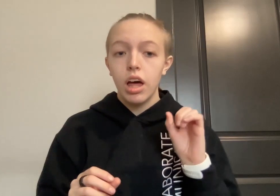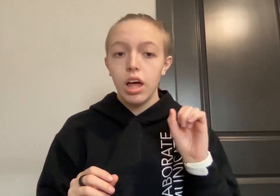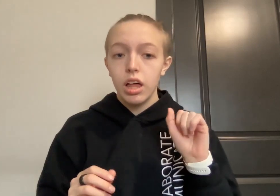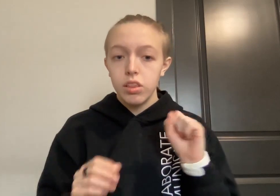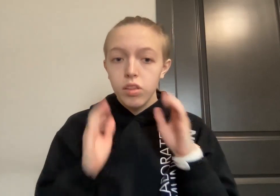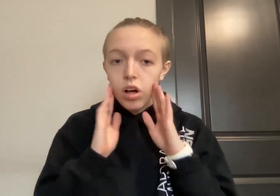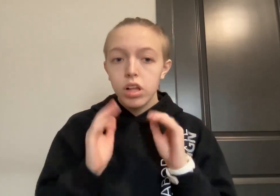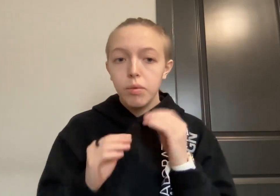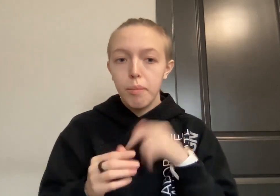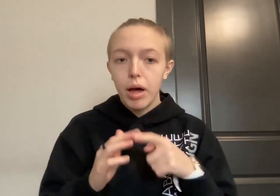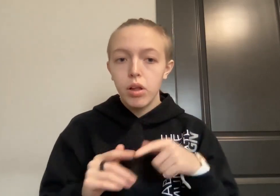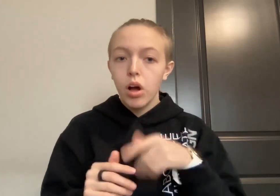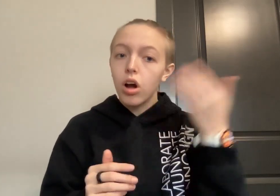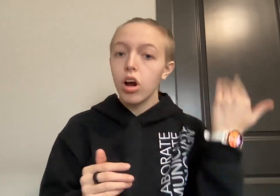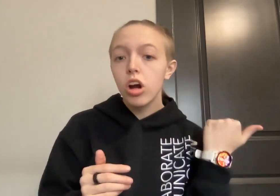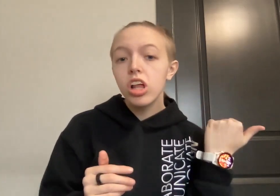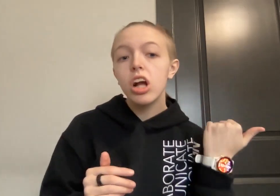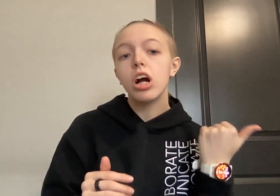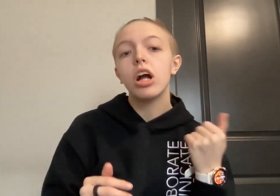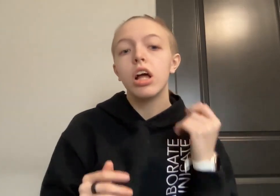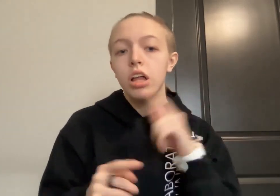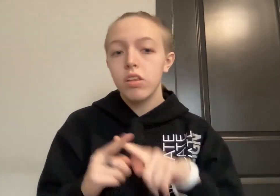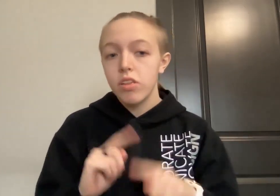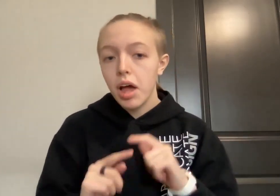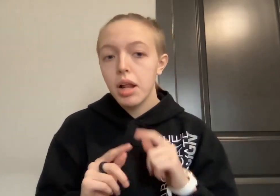As talked about earlier, sign